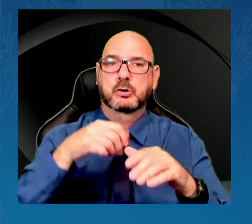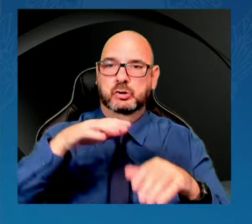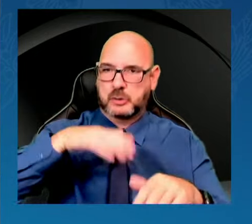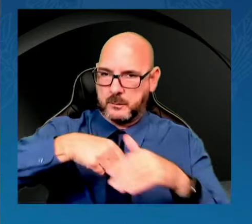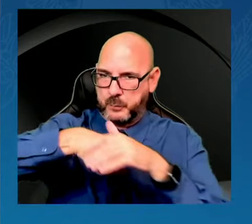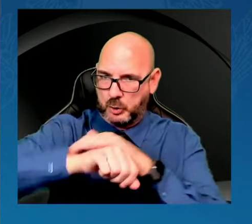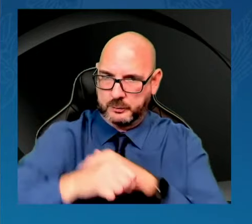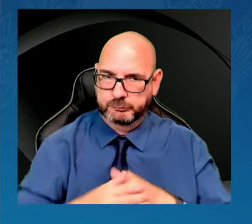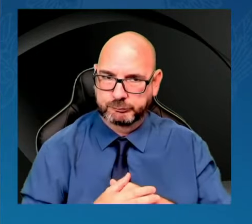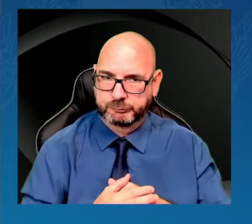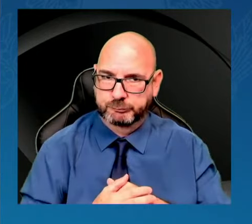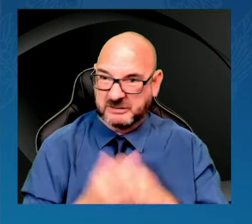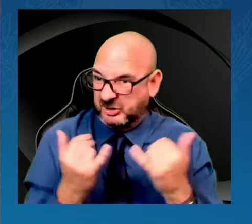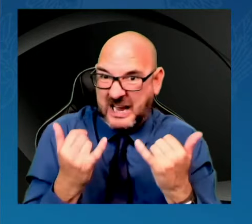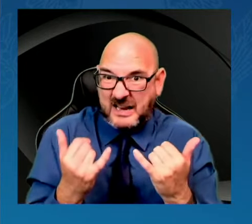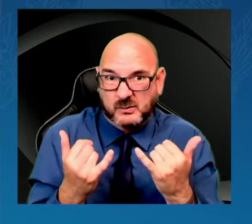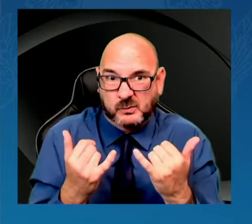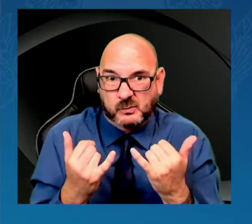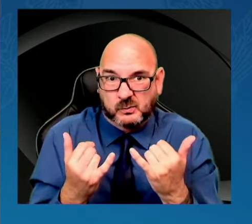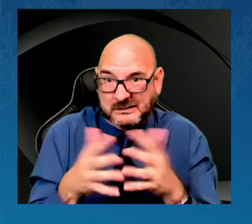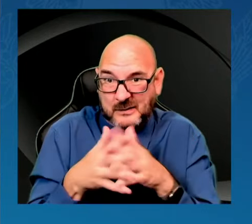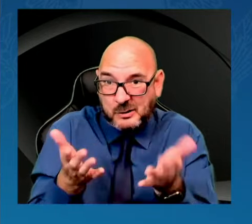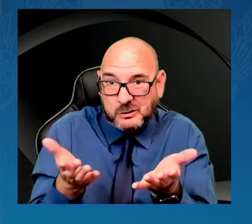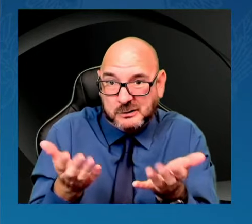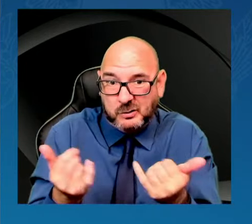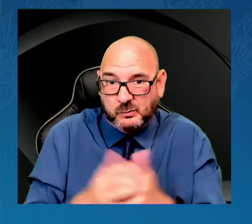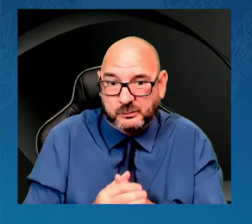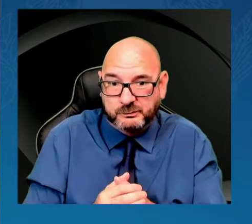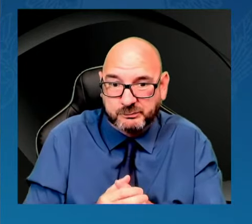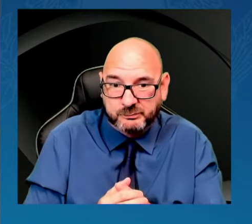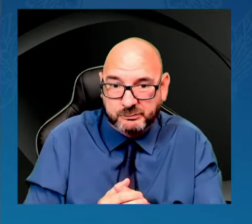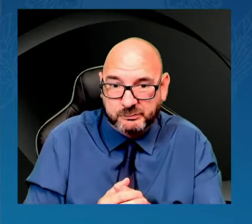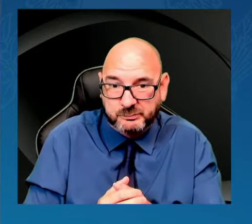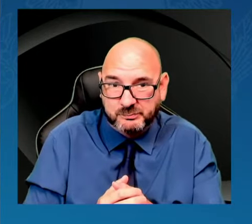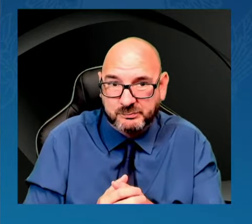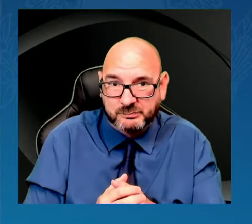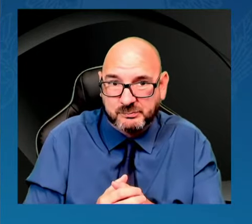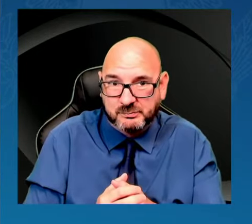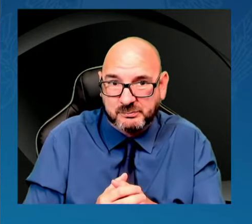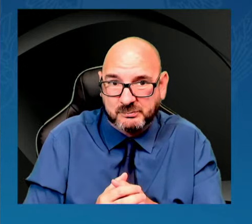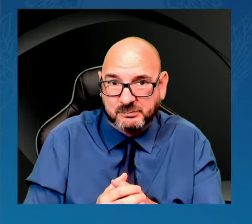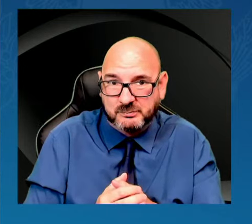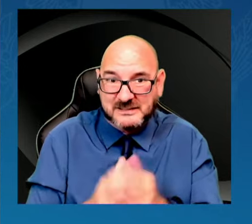And there are a number of issues as it relates to Black women. For example, it is well documented,